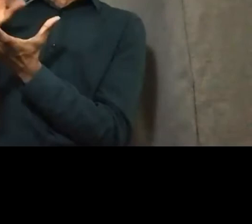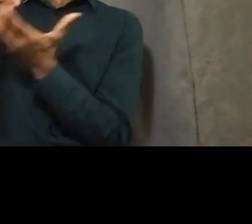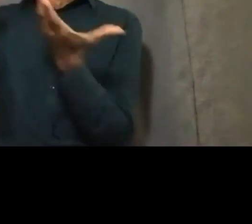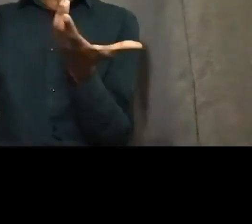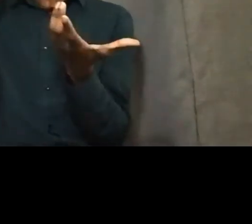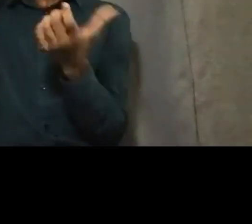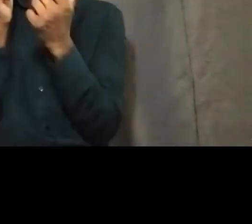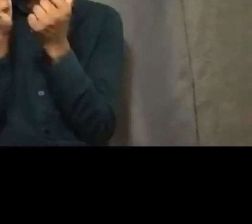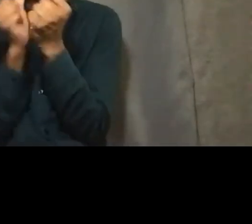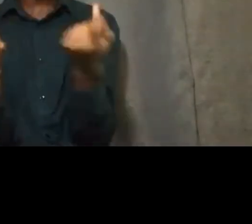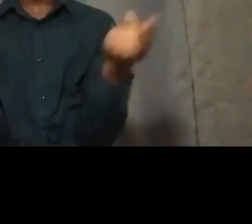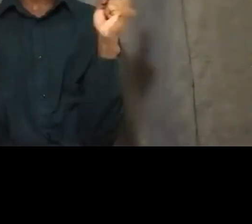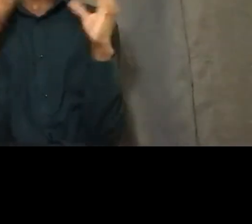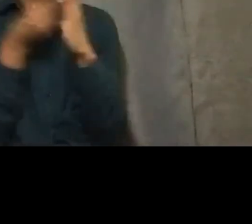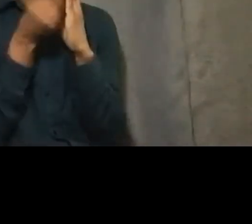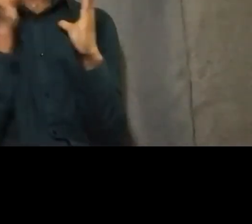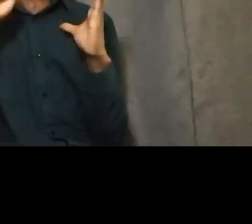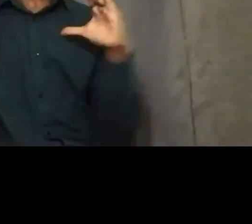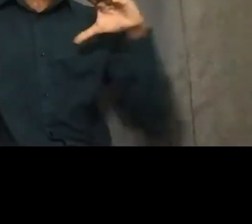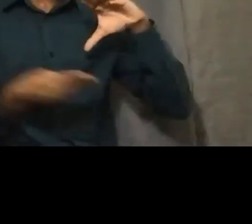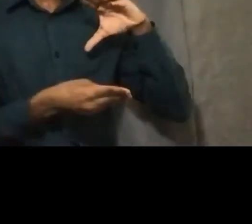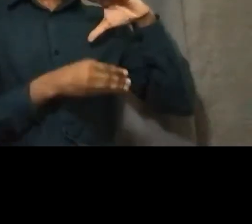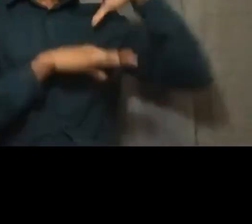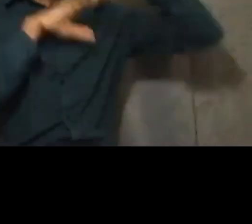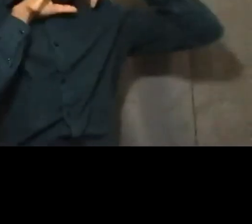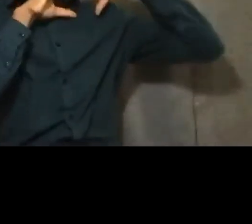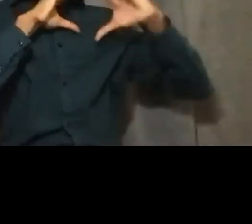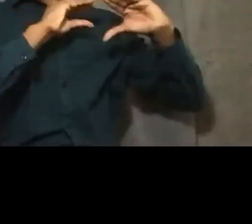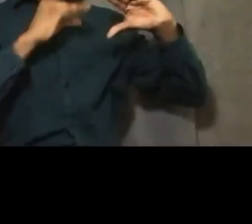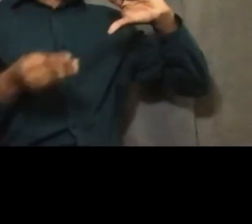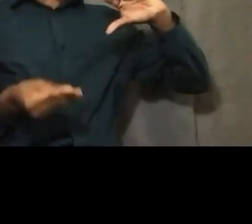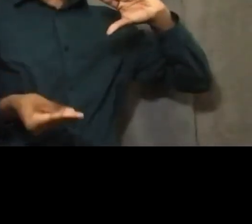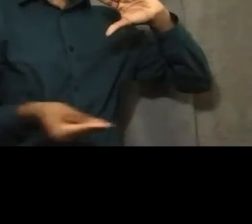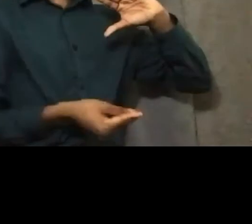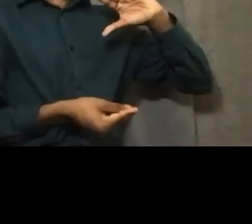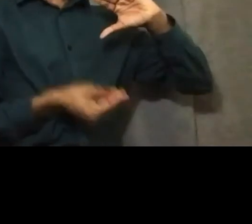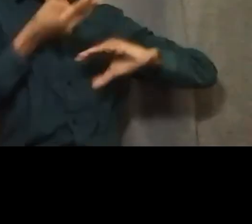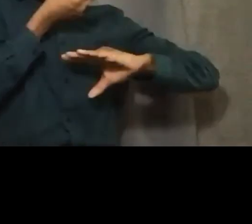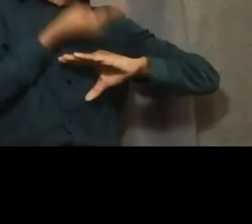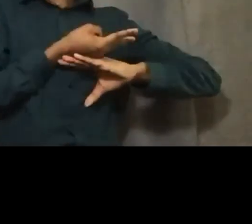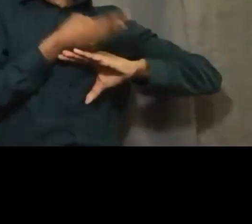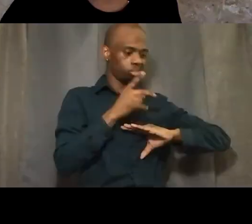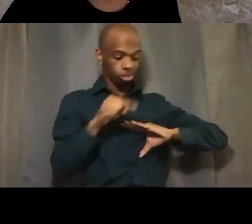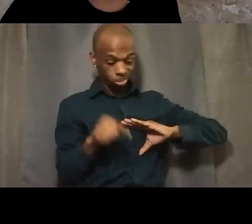And so there's these contradictions. These contradictions were referred to in the